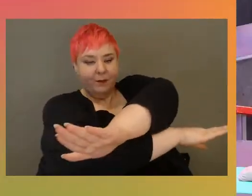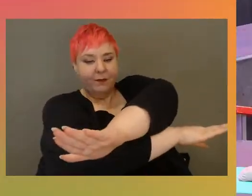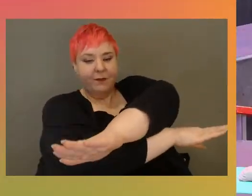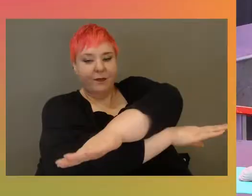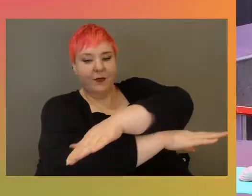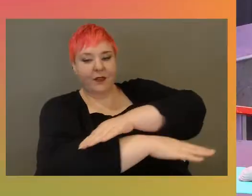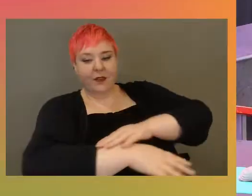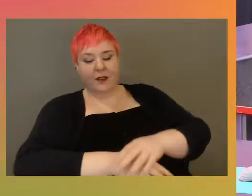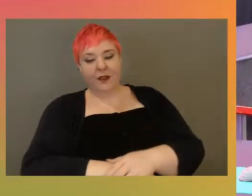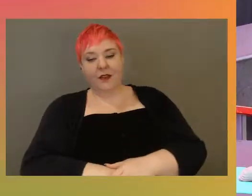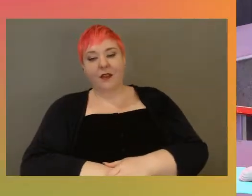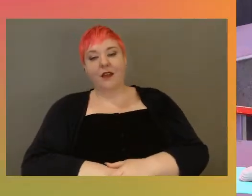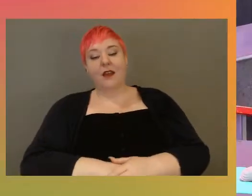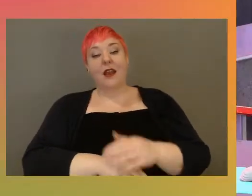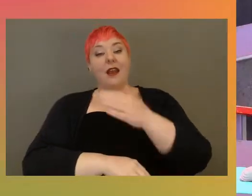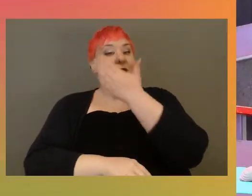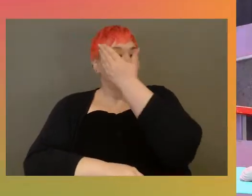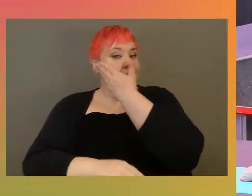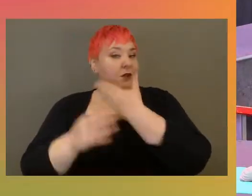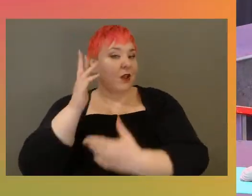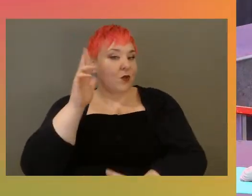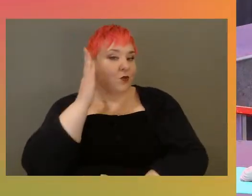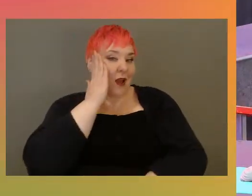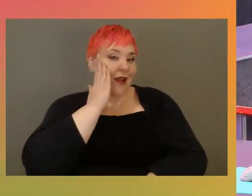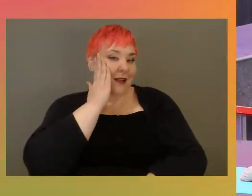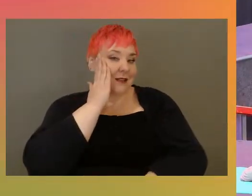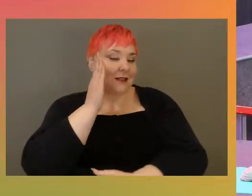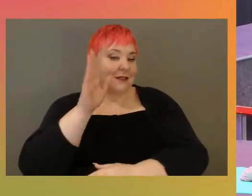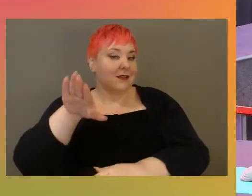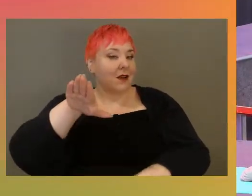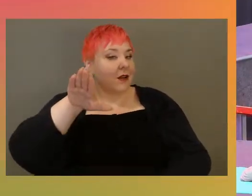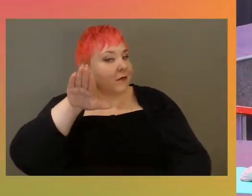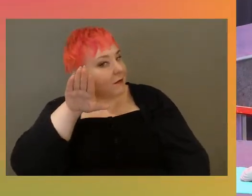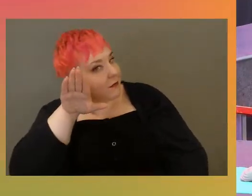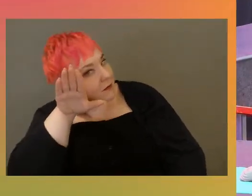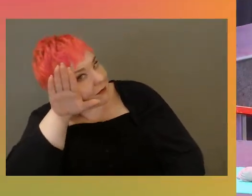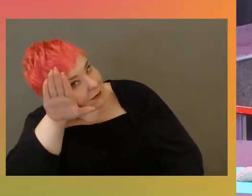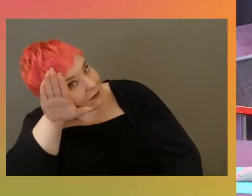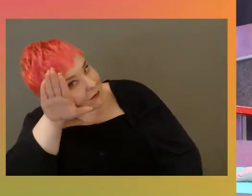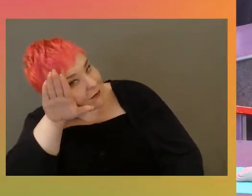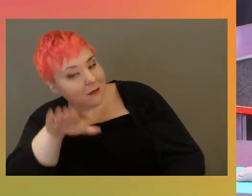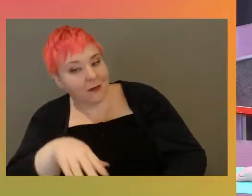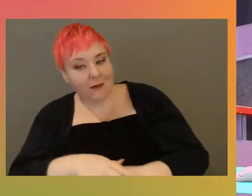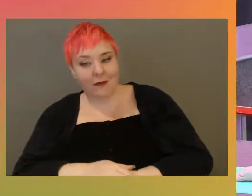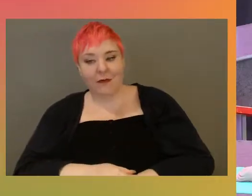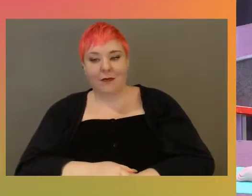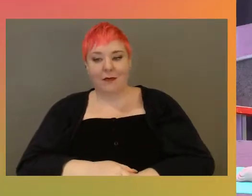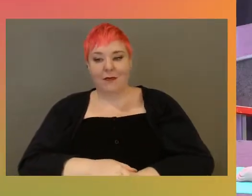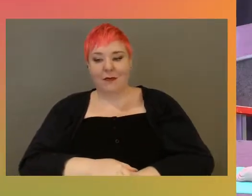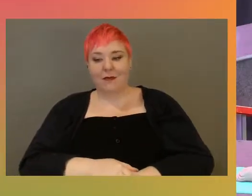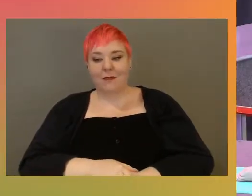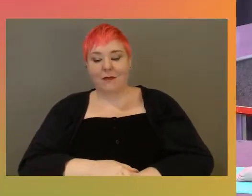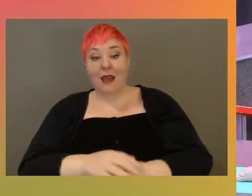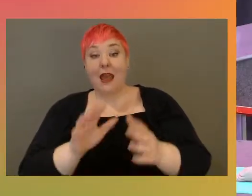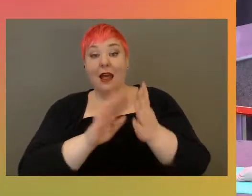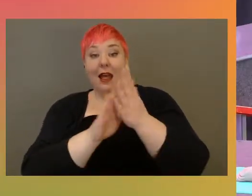SKY, SLIDE YOUR RIGHT ARM UNDERNEATH YOUR LEFT ARM AND